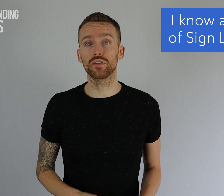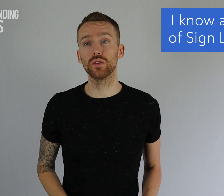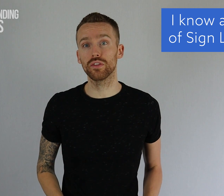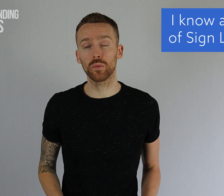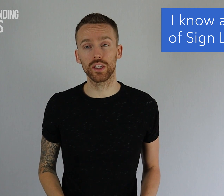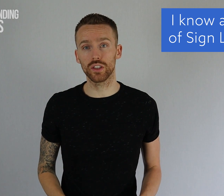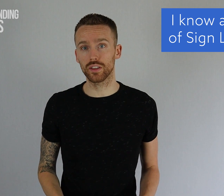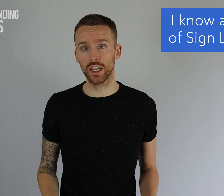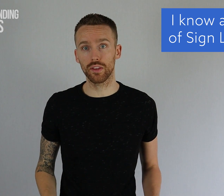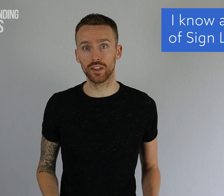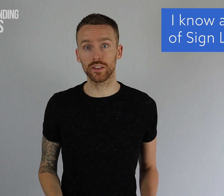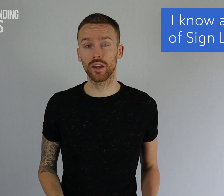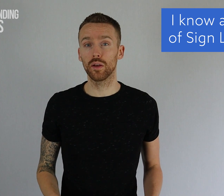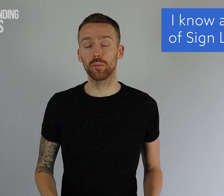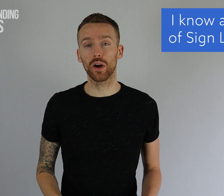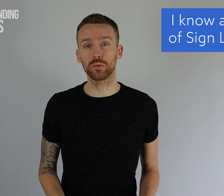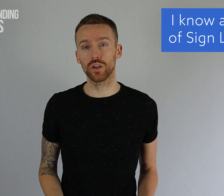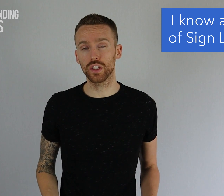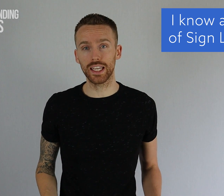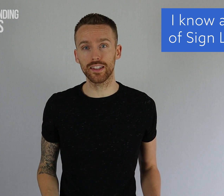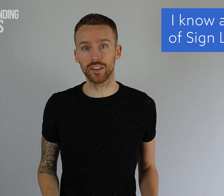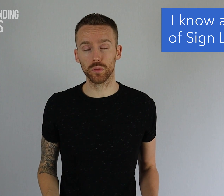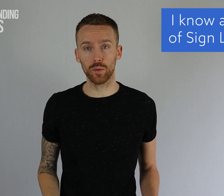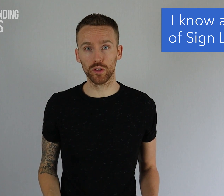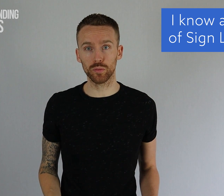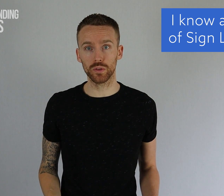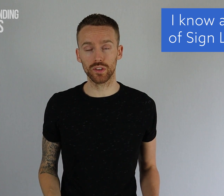a few different ways you can say things, but I'm showing you the easiest way possible to